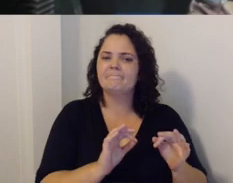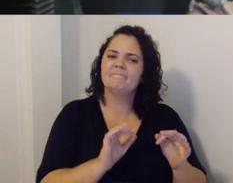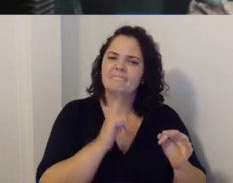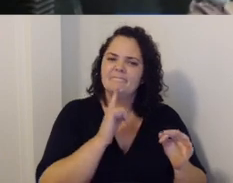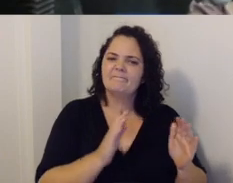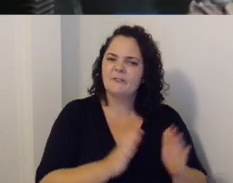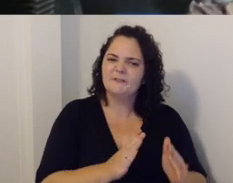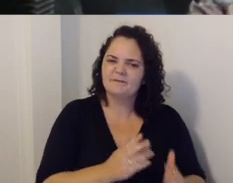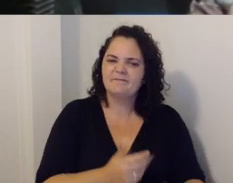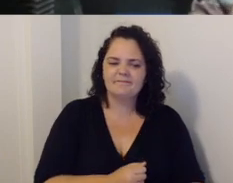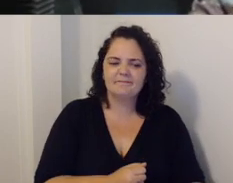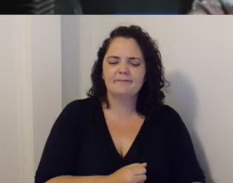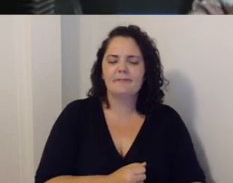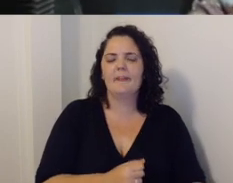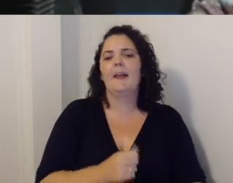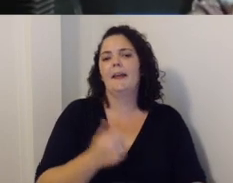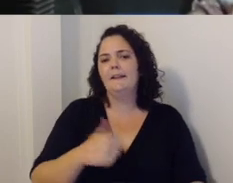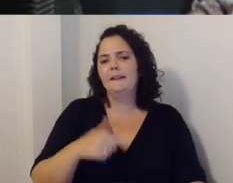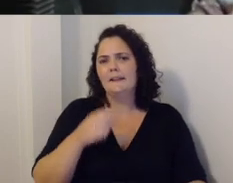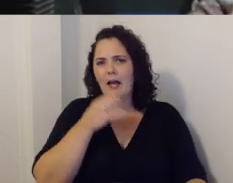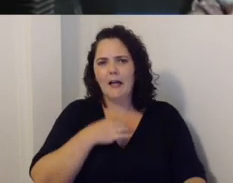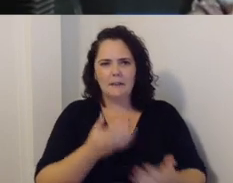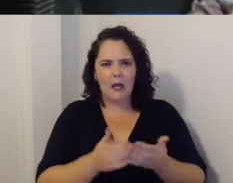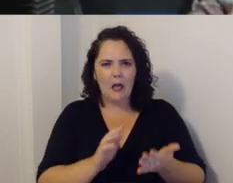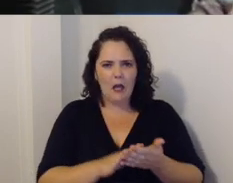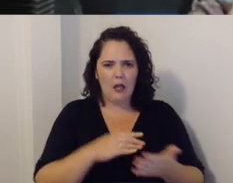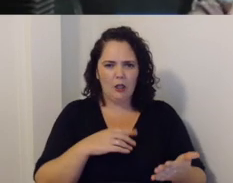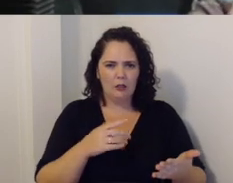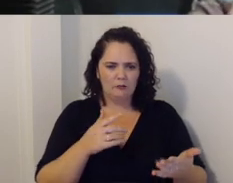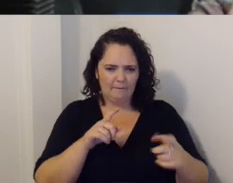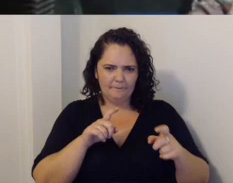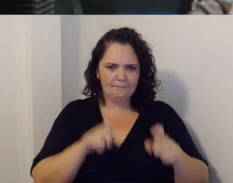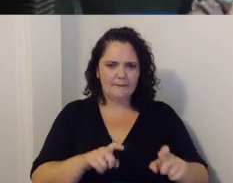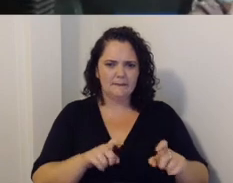fixatives oh everybody always asks about fixatives um there are times when I walk out of our drawing